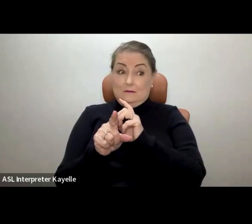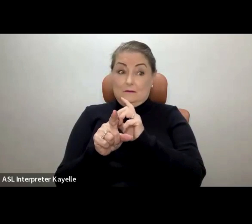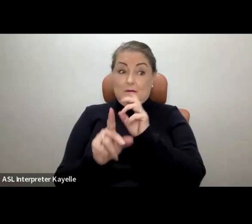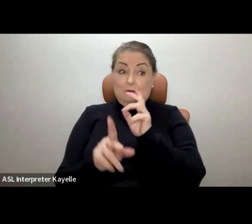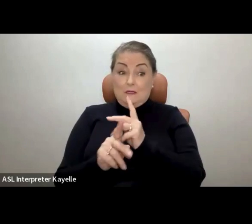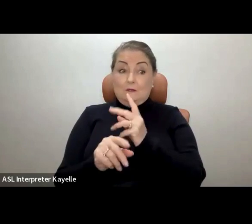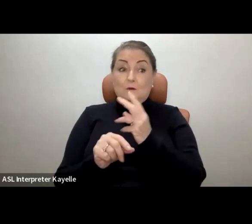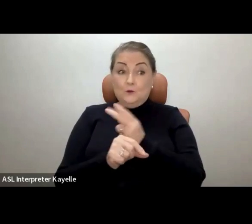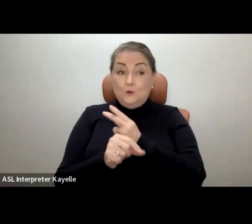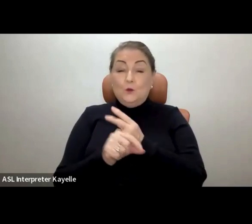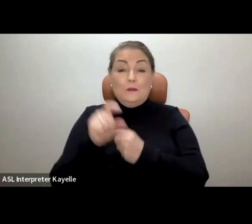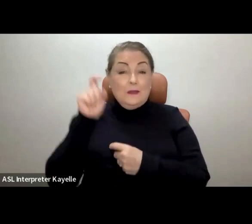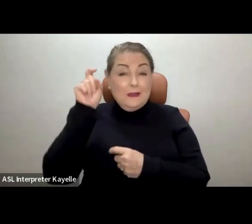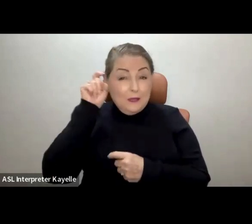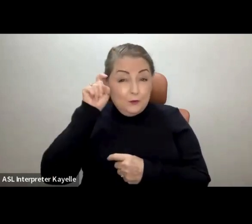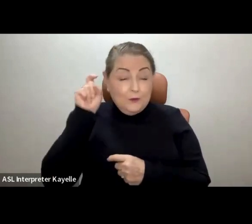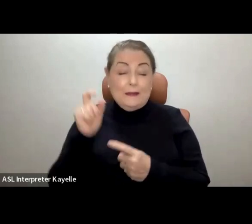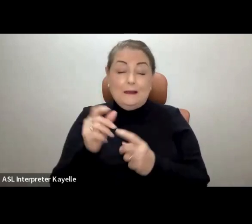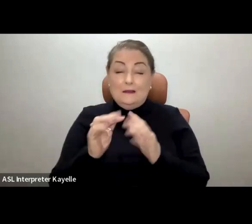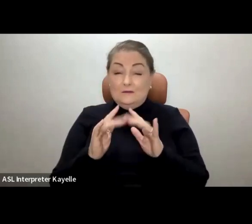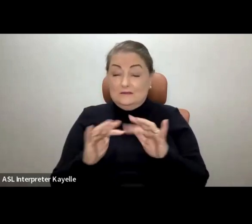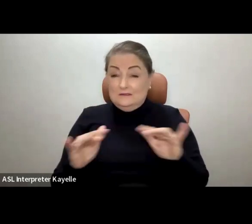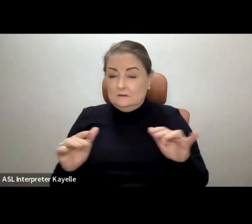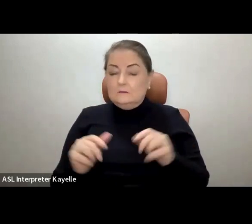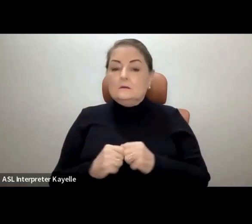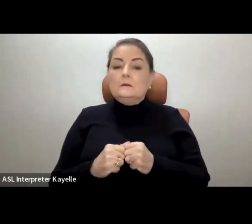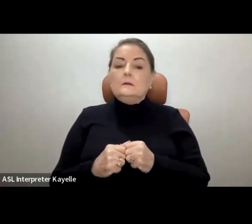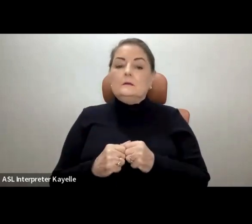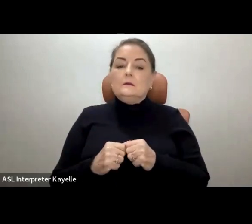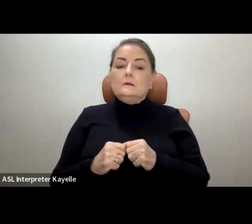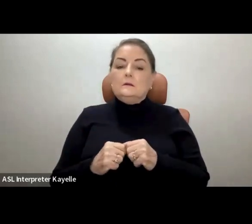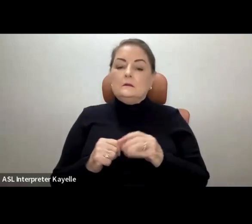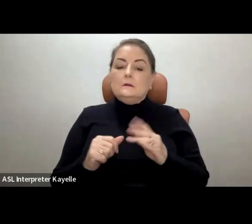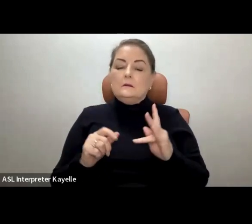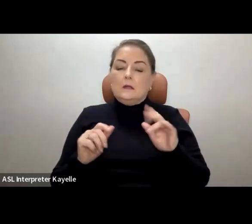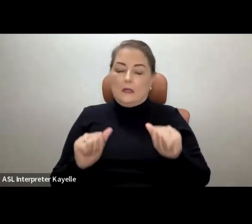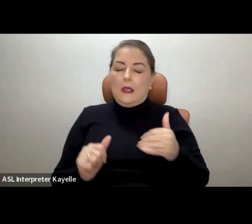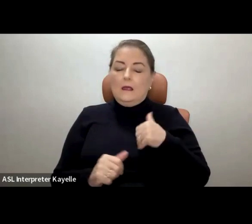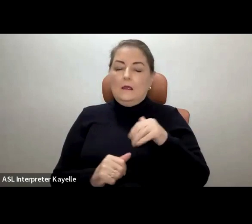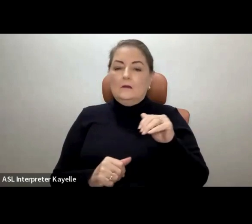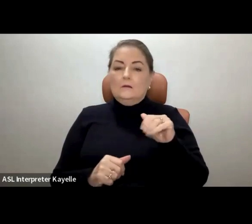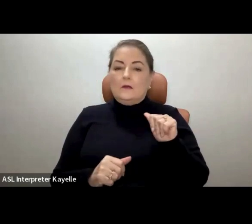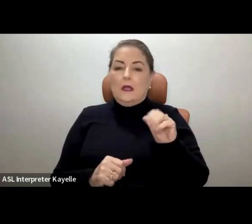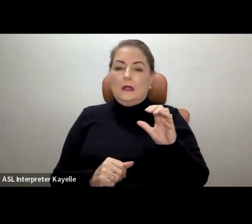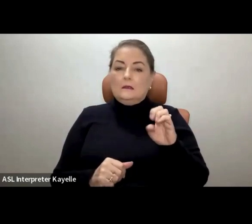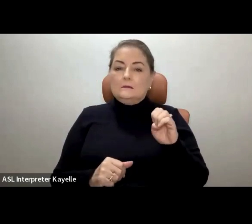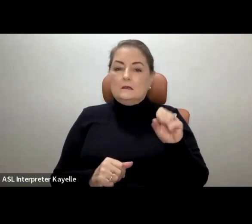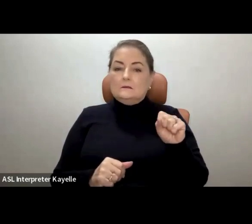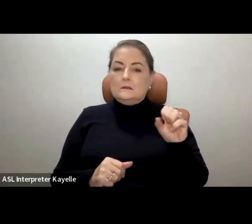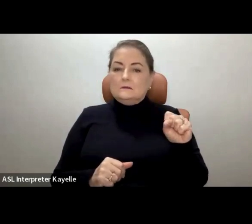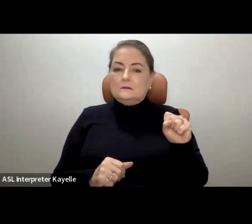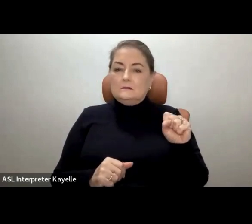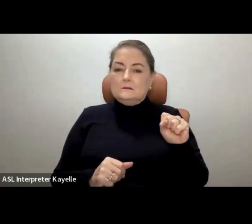hearing aids or listening devices can have access to the movie But then don't have access to the rest of the program